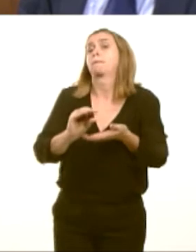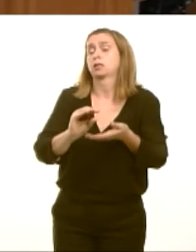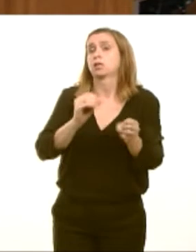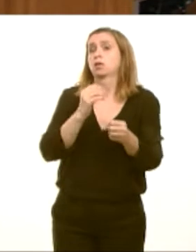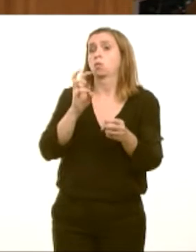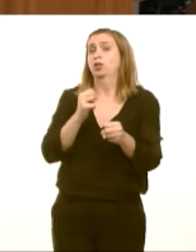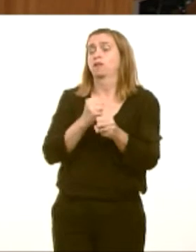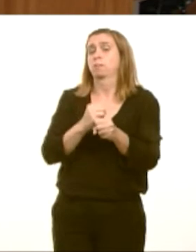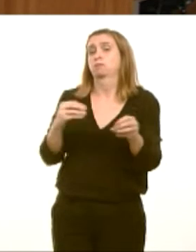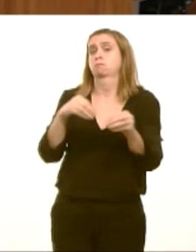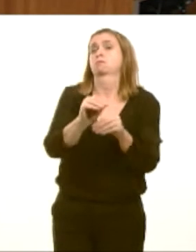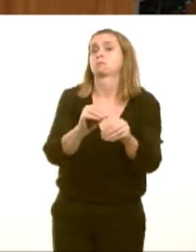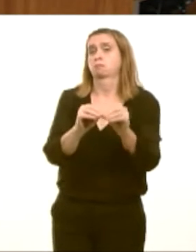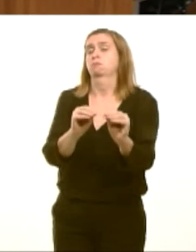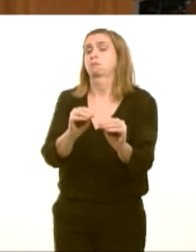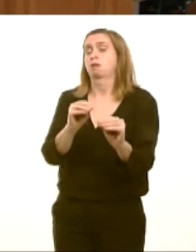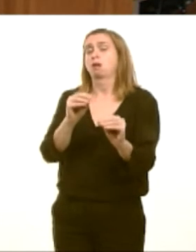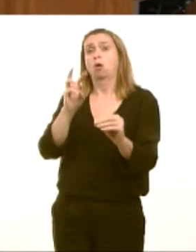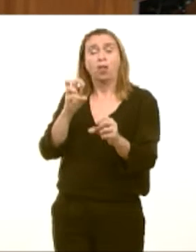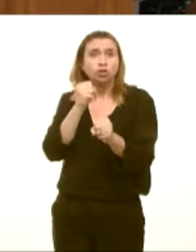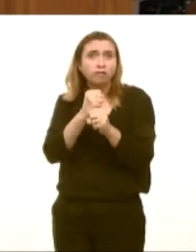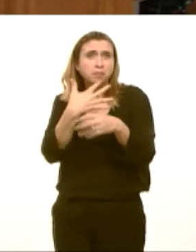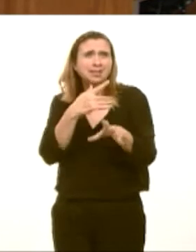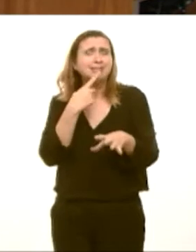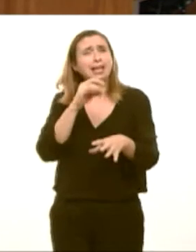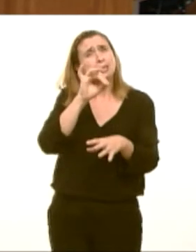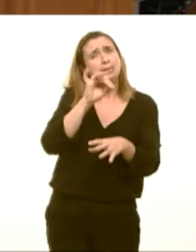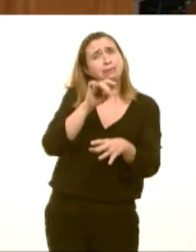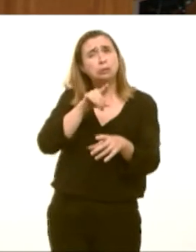I notice that a Welsh Government spokesperson today is saying that between 70% and 80% now